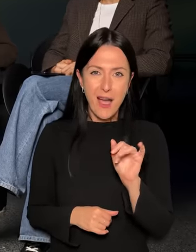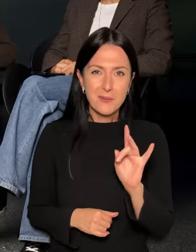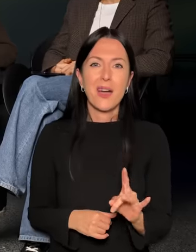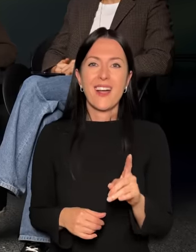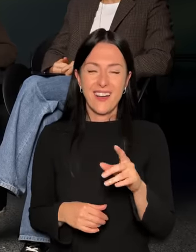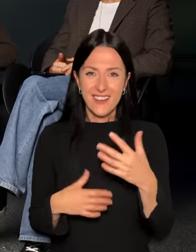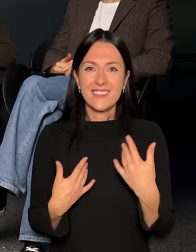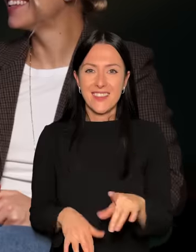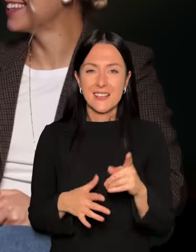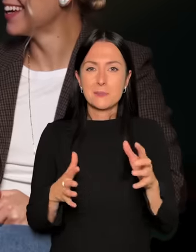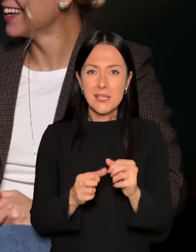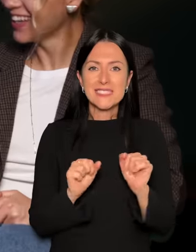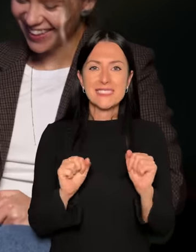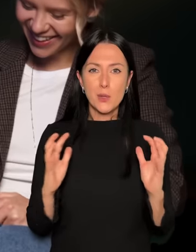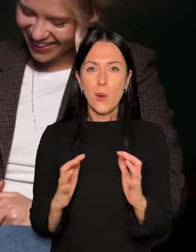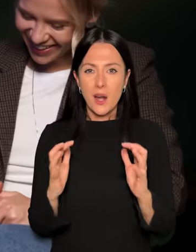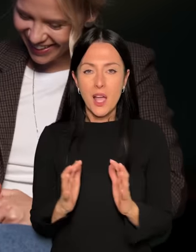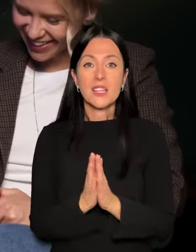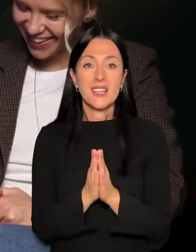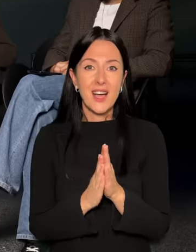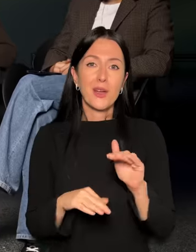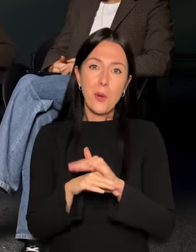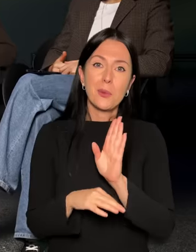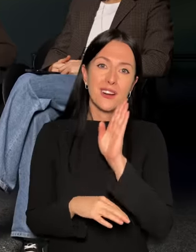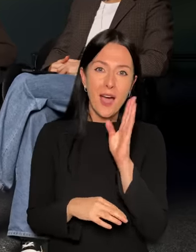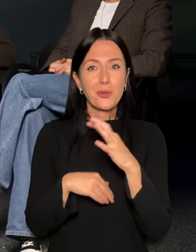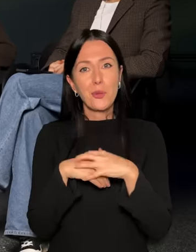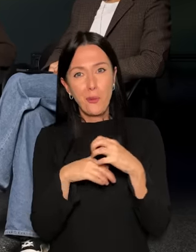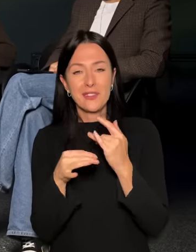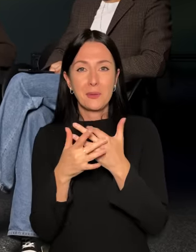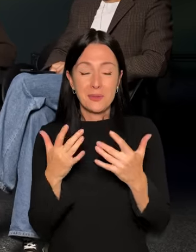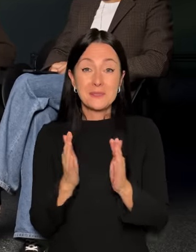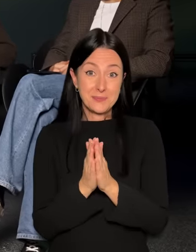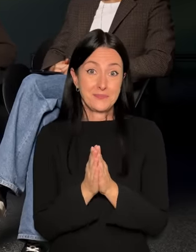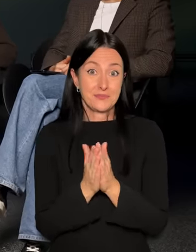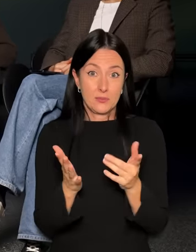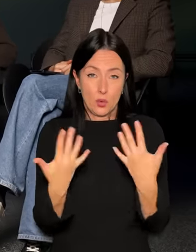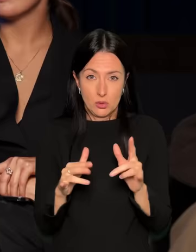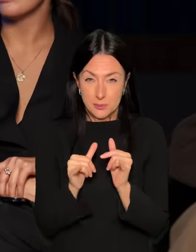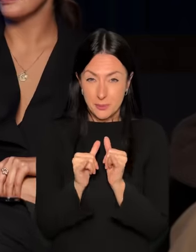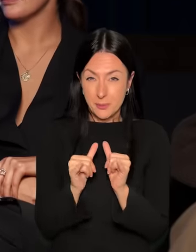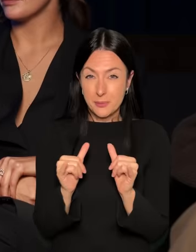A neighbor came. Good morning, kitties. That's how it spread so fast.